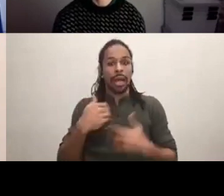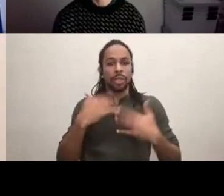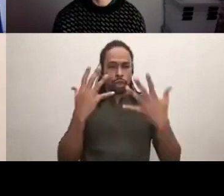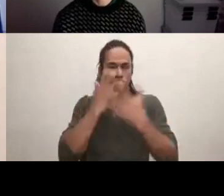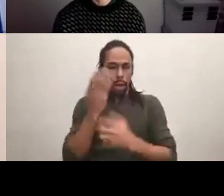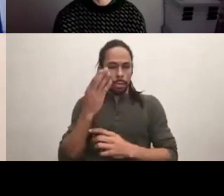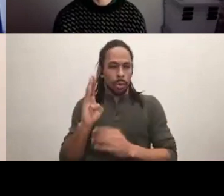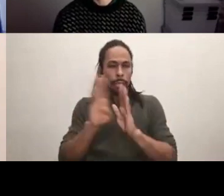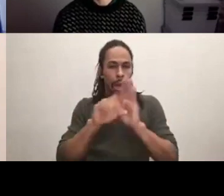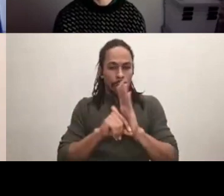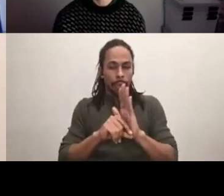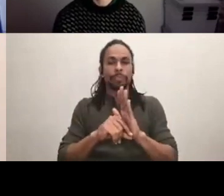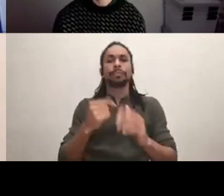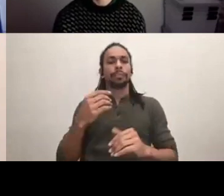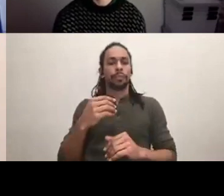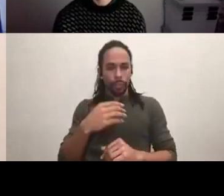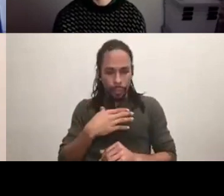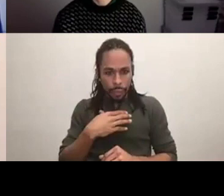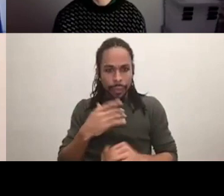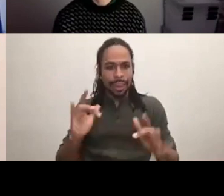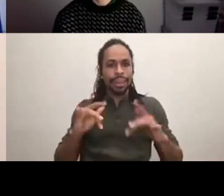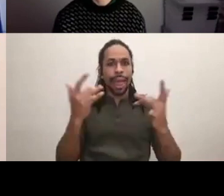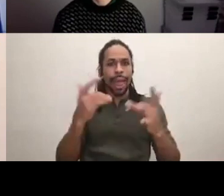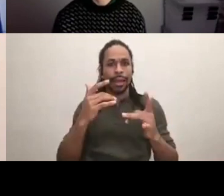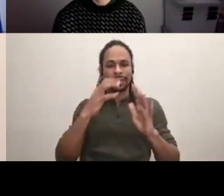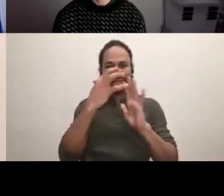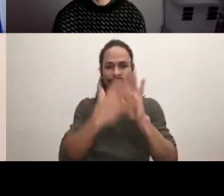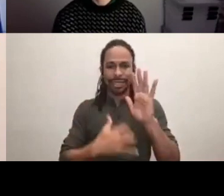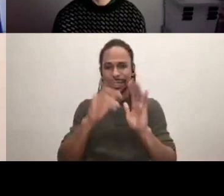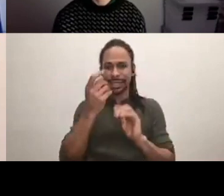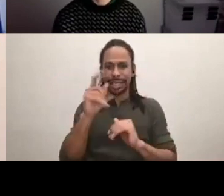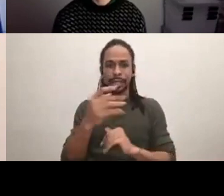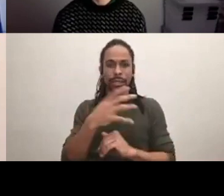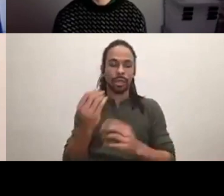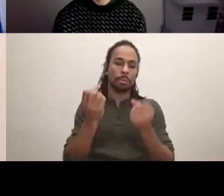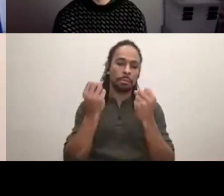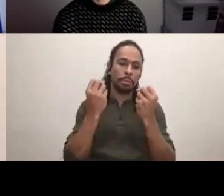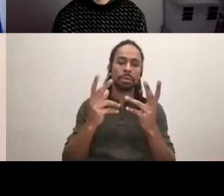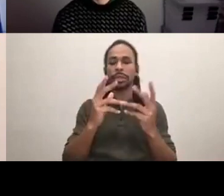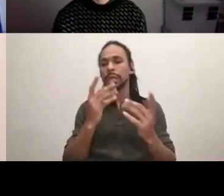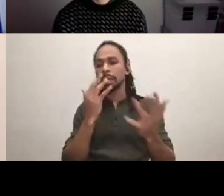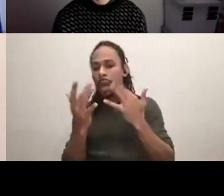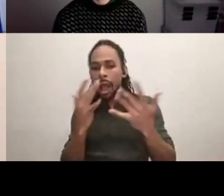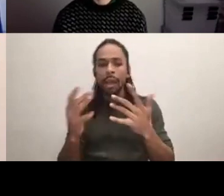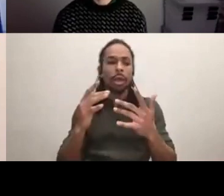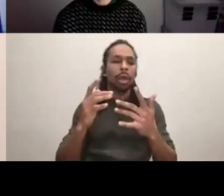this is also a chance for a break if you would like one. We'll be playing the 5-minute composition